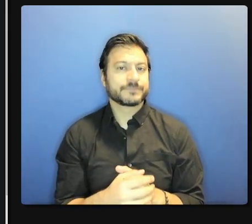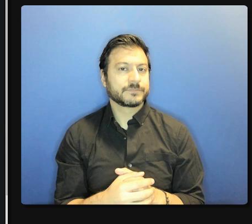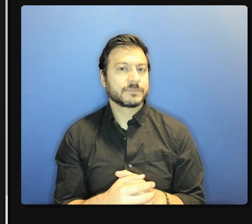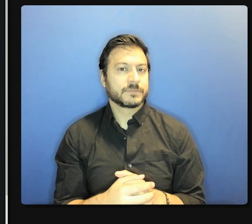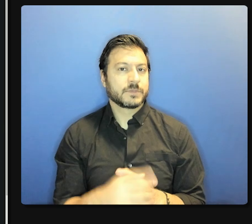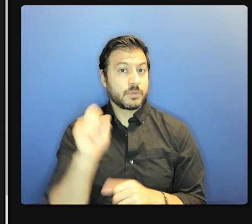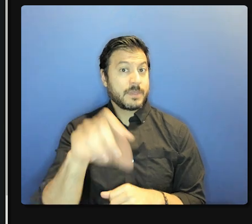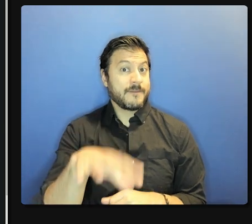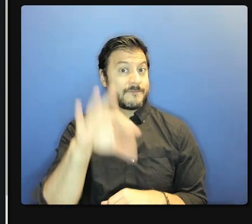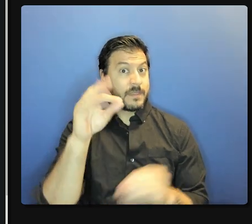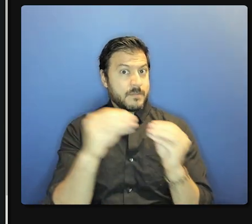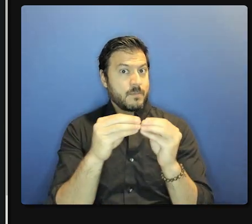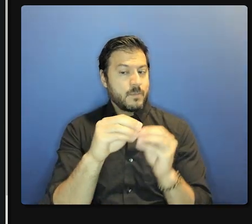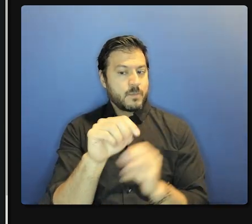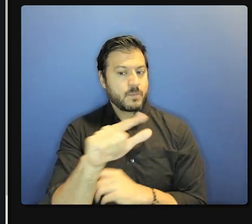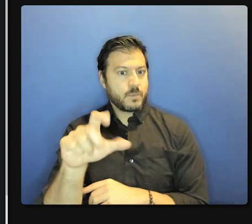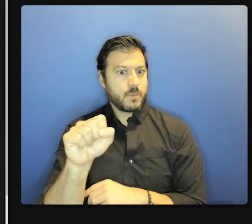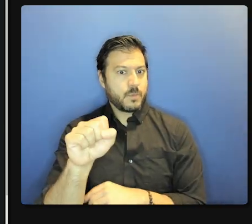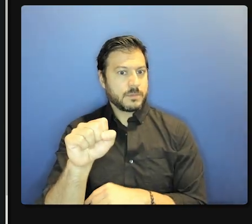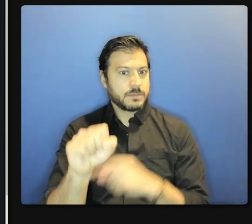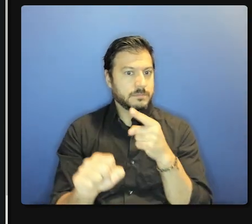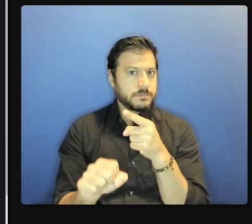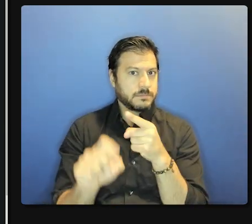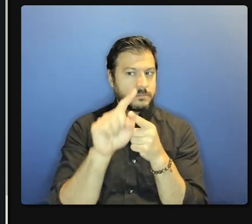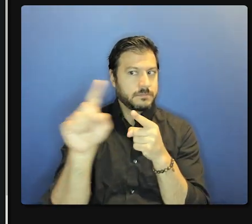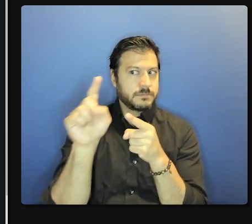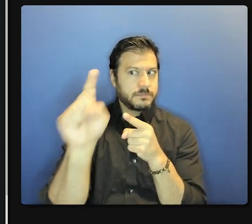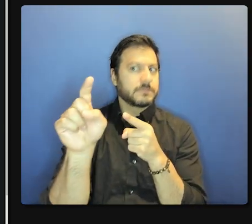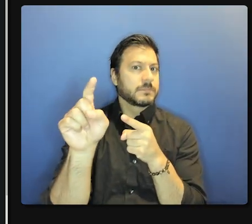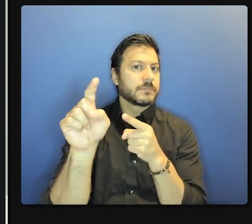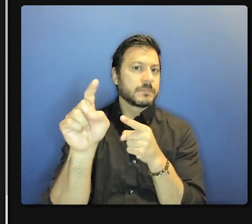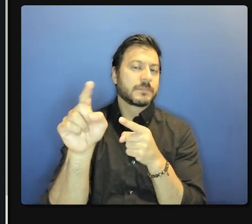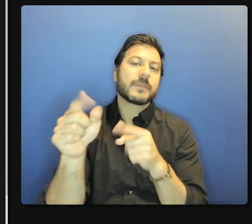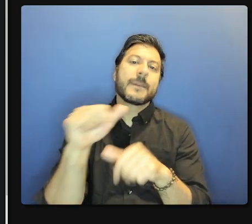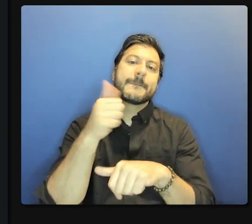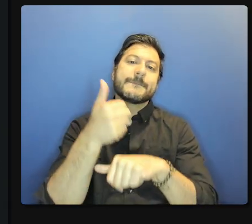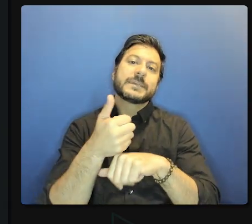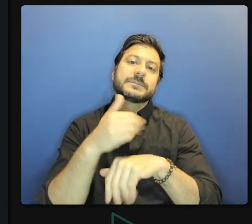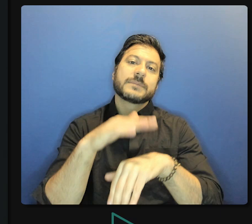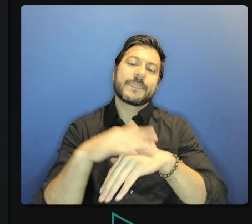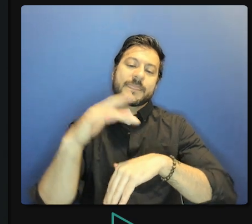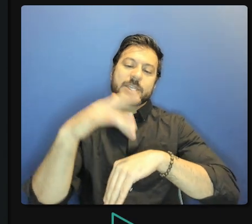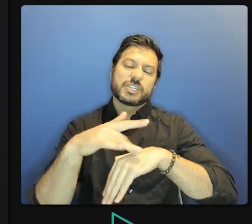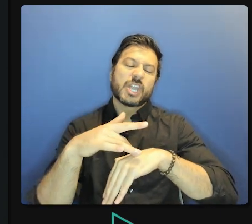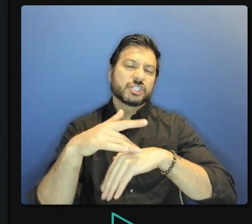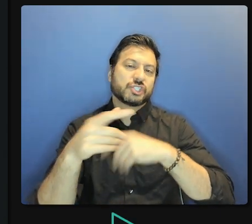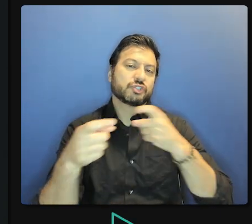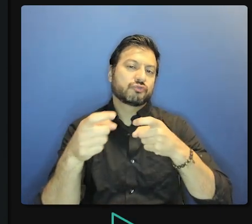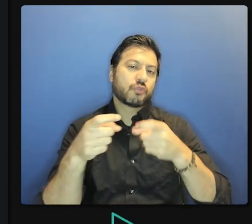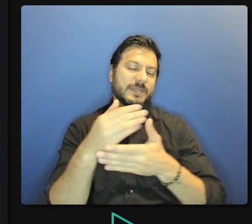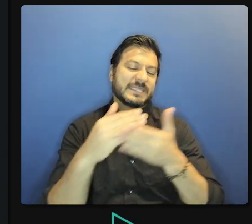You can find more development tools by clicking the gear icon which is mainly based on the touch control section.